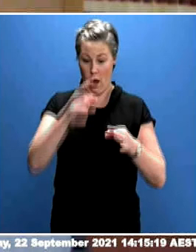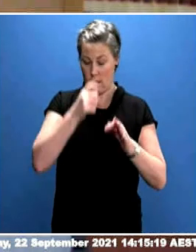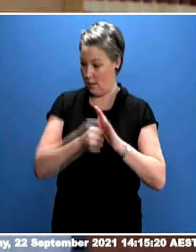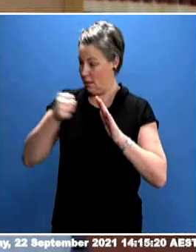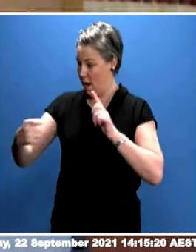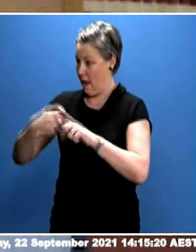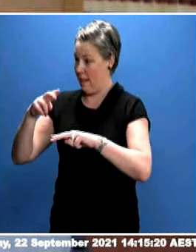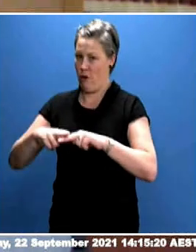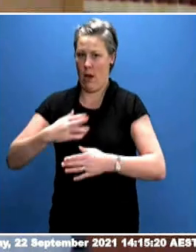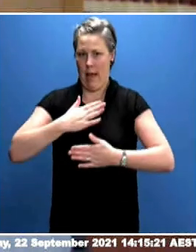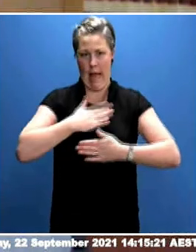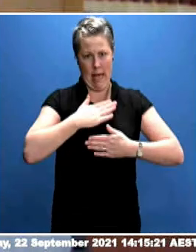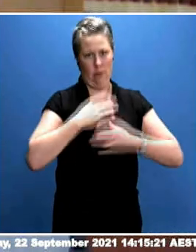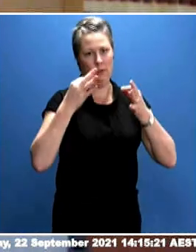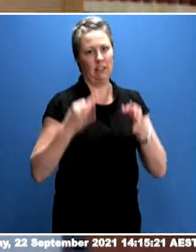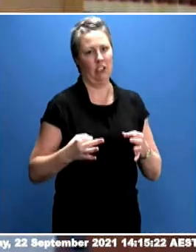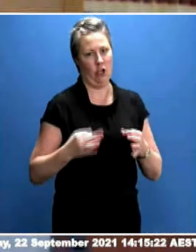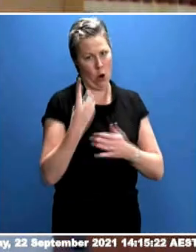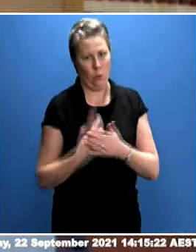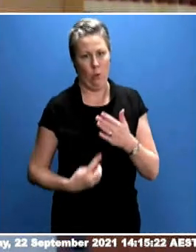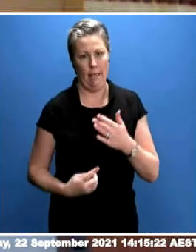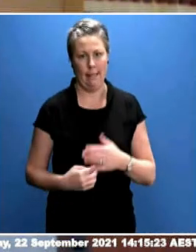and intent of the legislation. And remain clear of the courts?